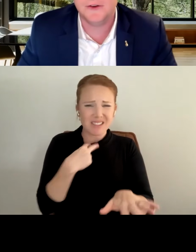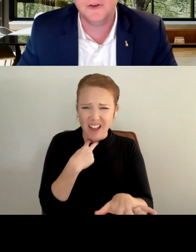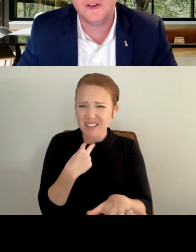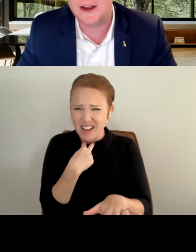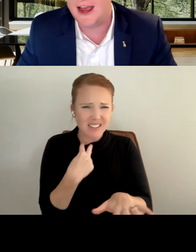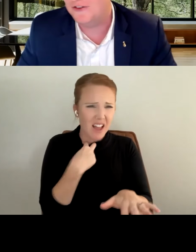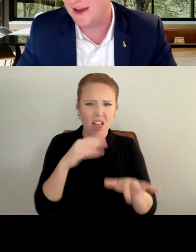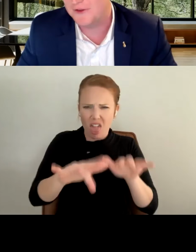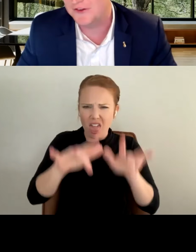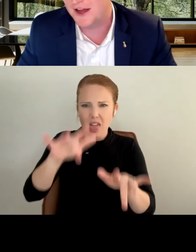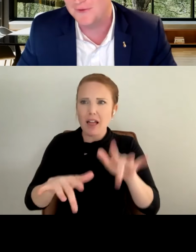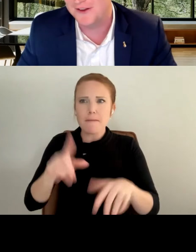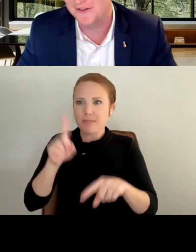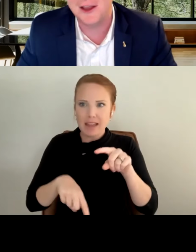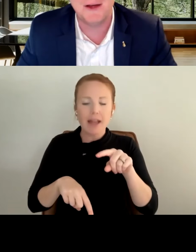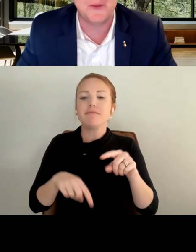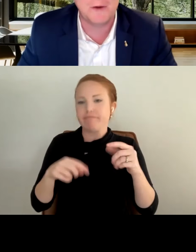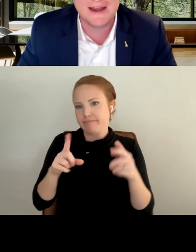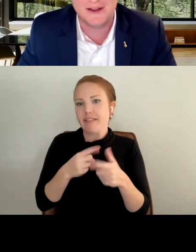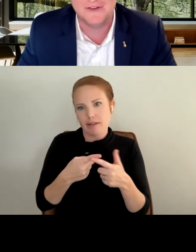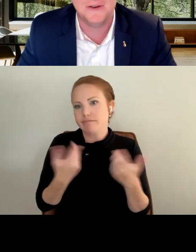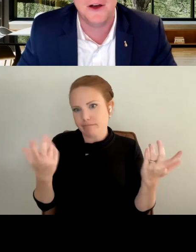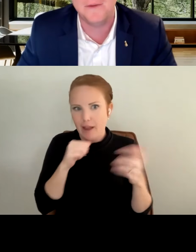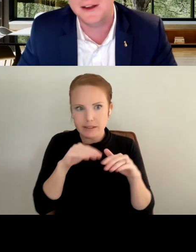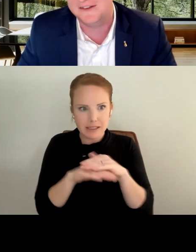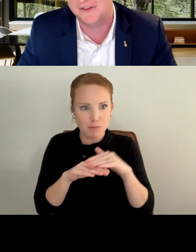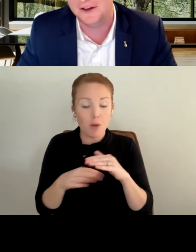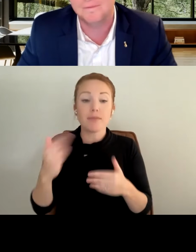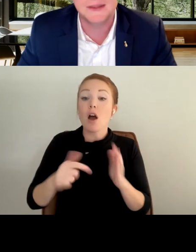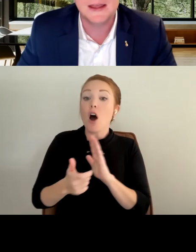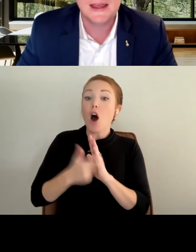the tertiary hashtag for this conference is all about the WAVE engine or the automated testing,